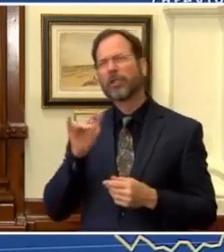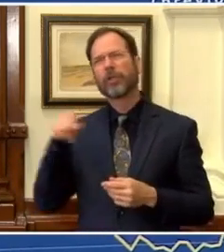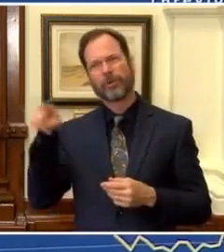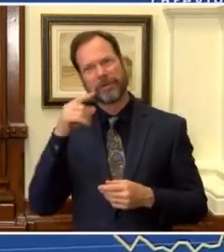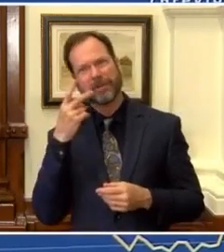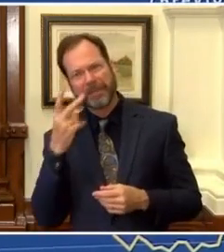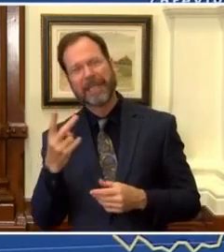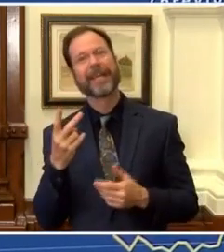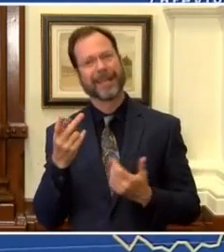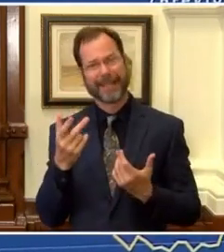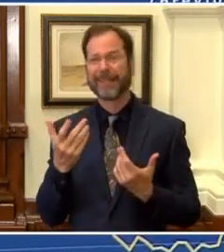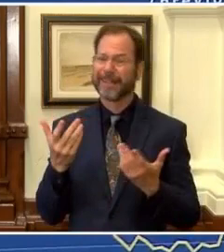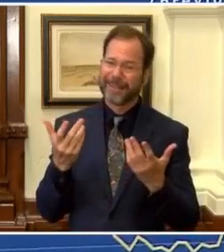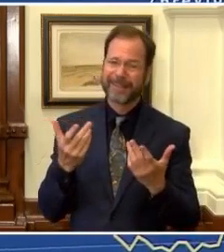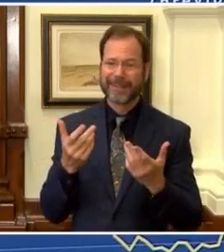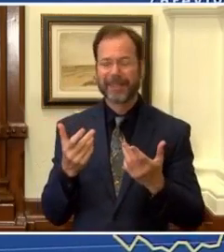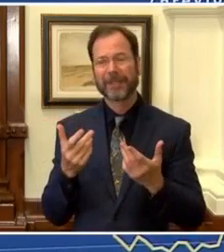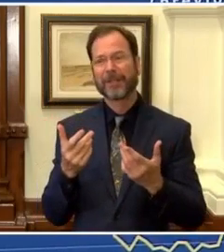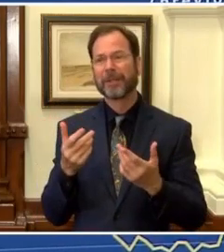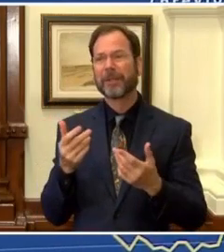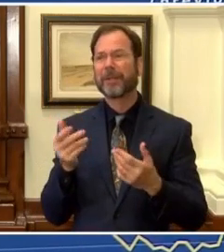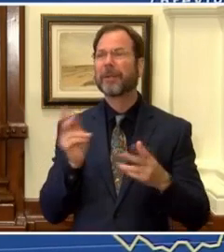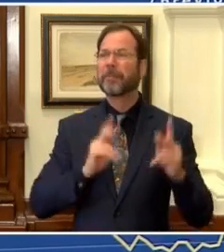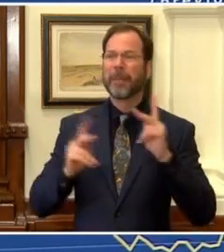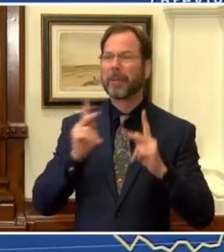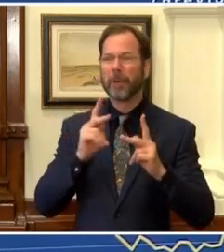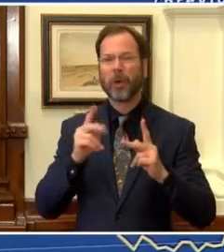TALK ABOUT MASKS MORE THAN I DID IN THE MIDDLE PART OF MAY.